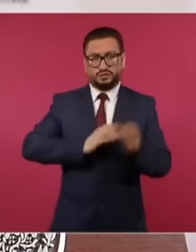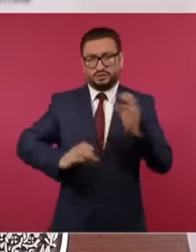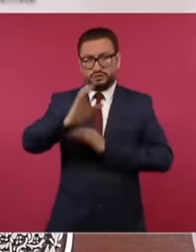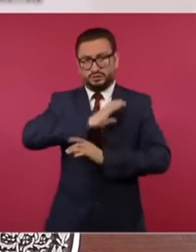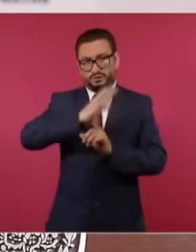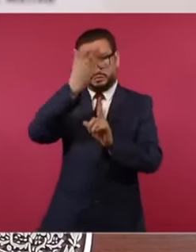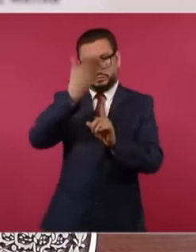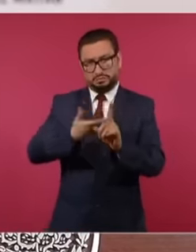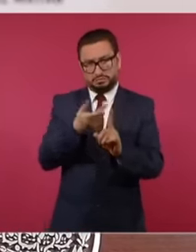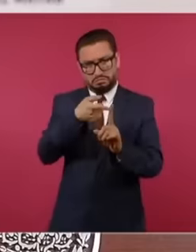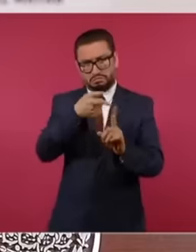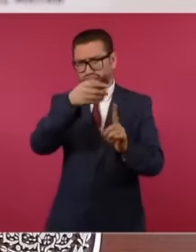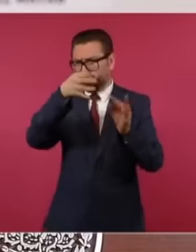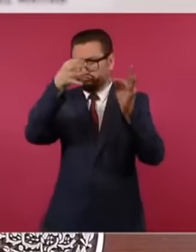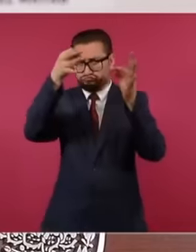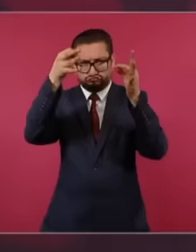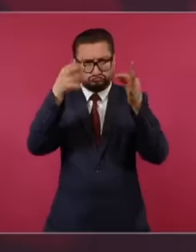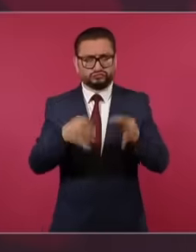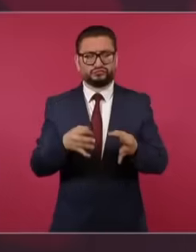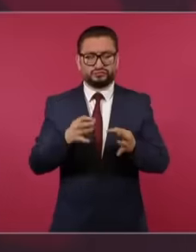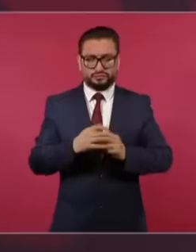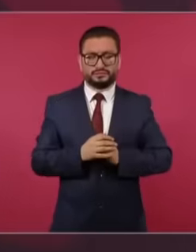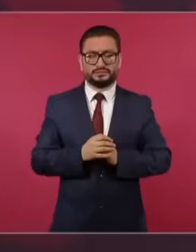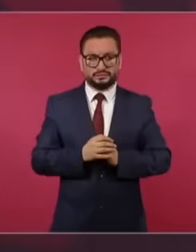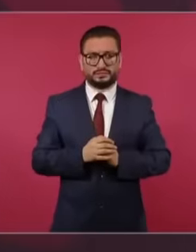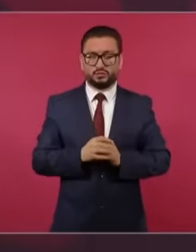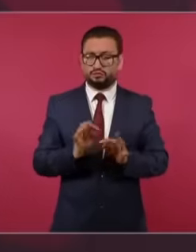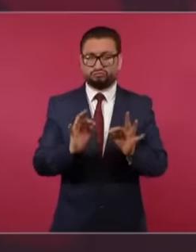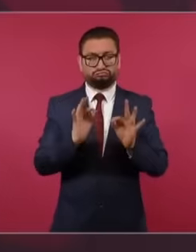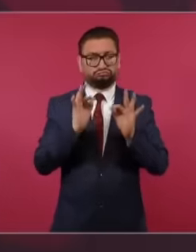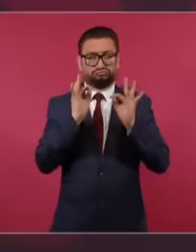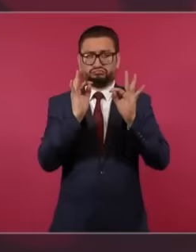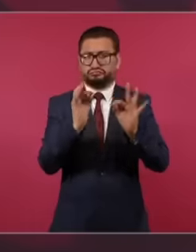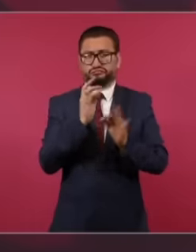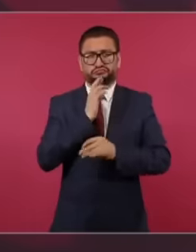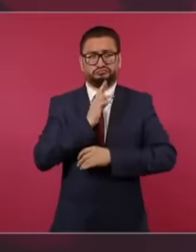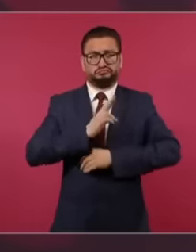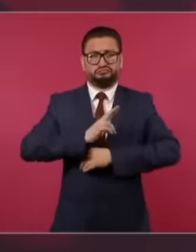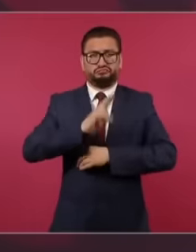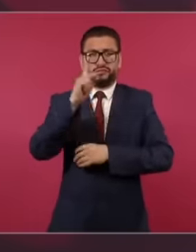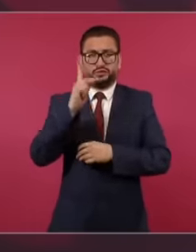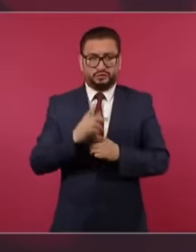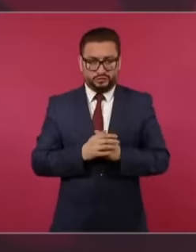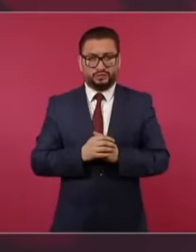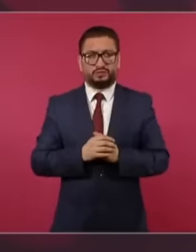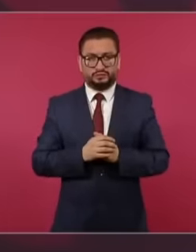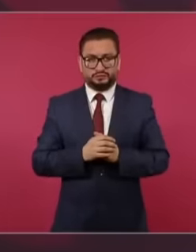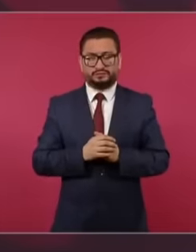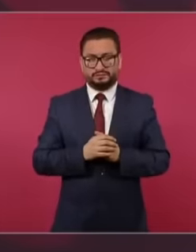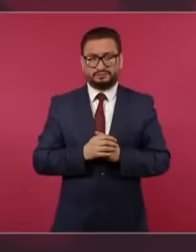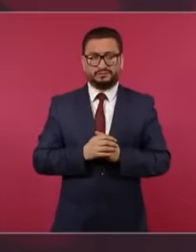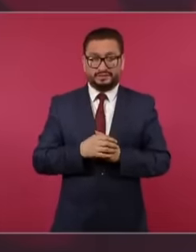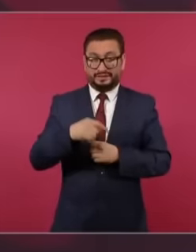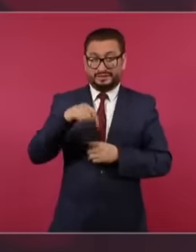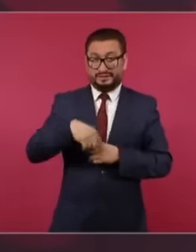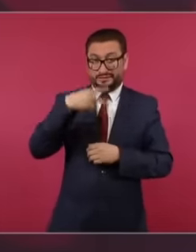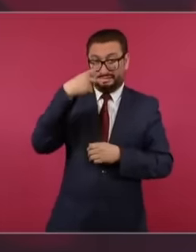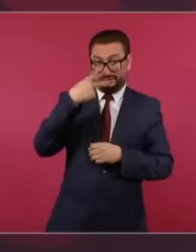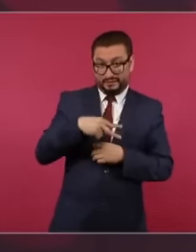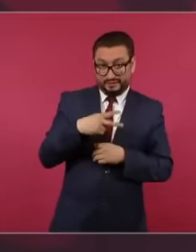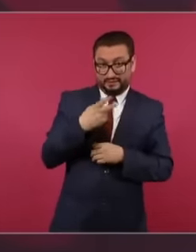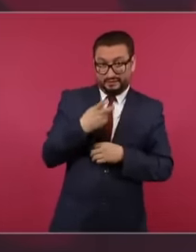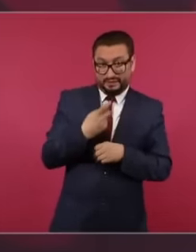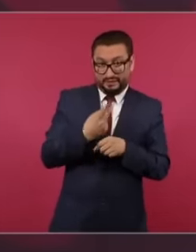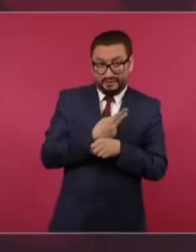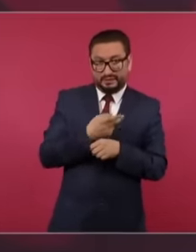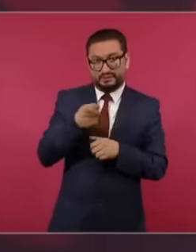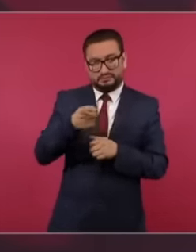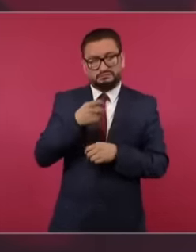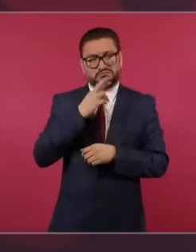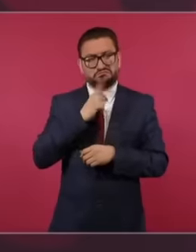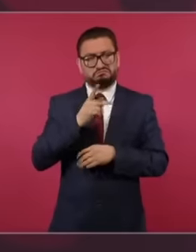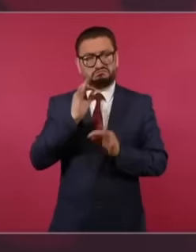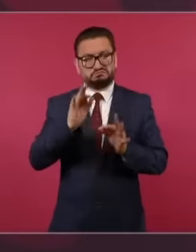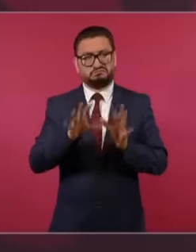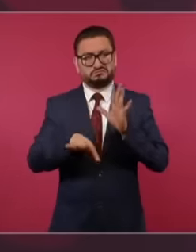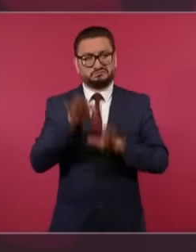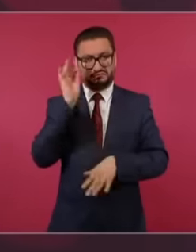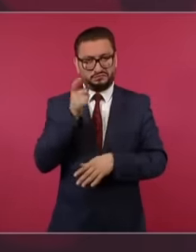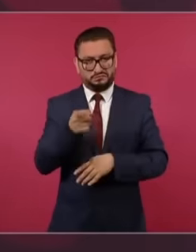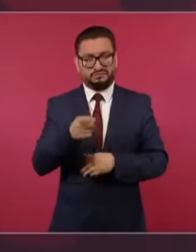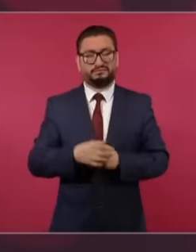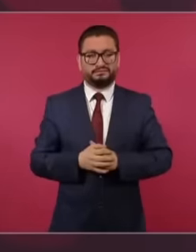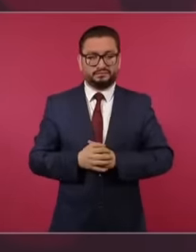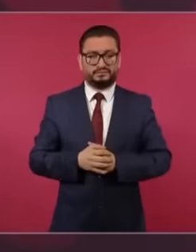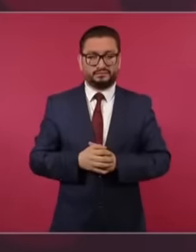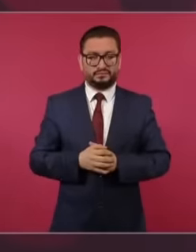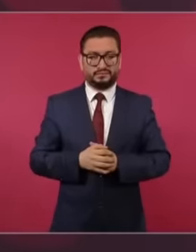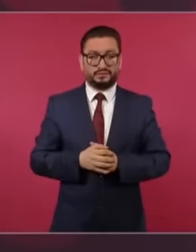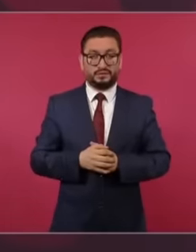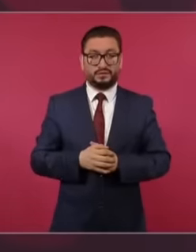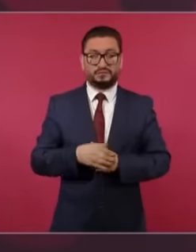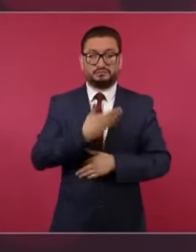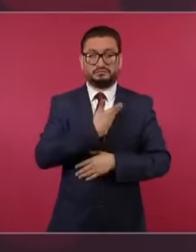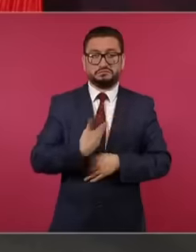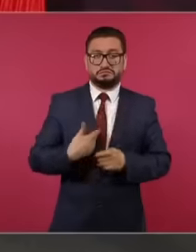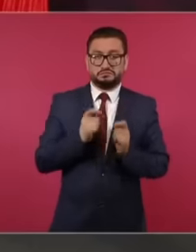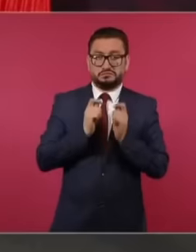exceptional woman It is the best thing that could have happened to her Mexico at this time is going to be governed by a woman